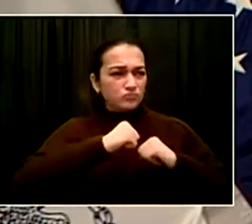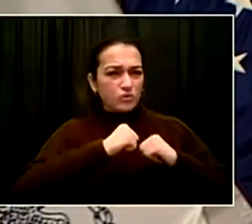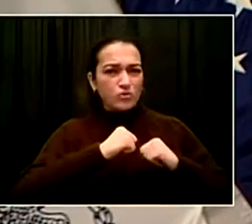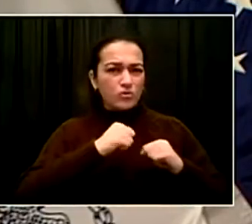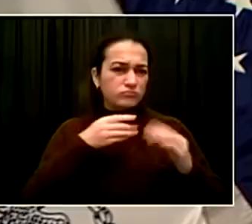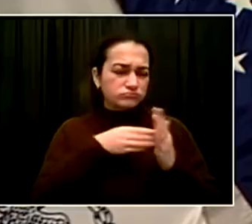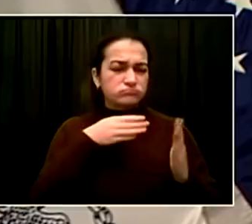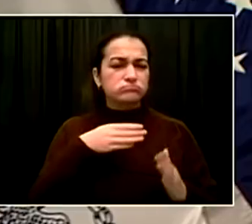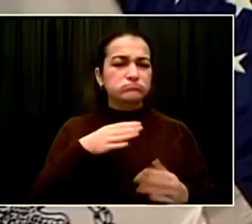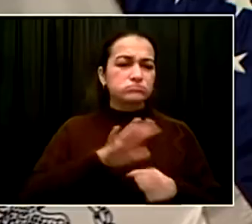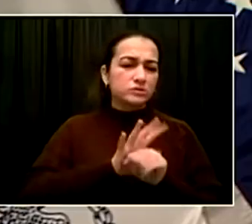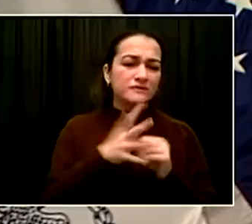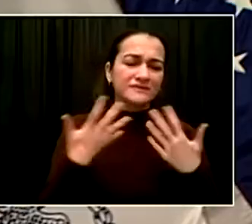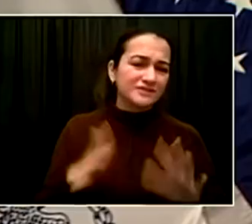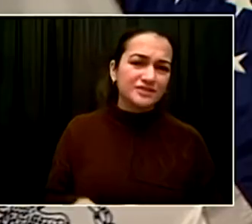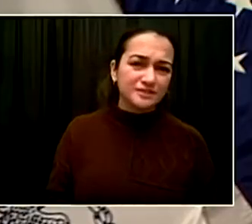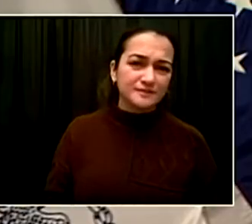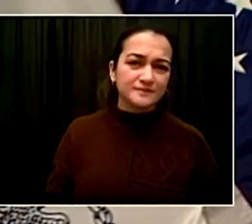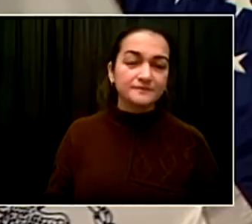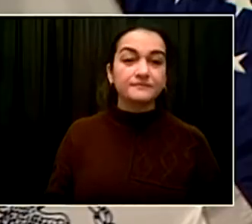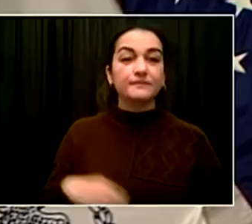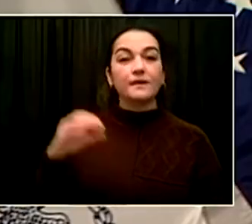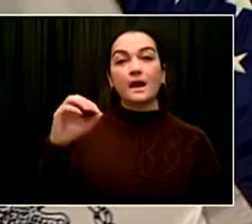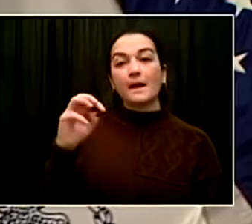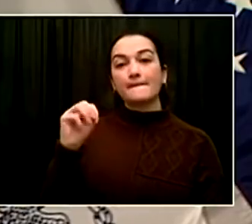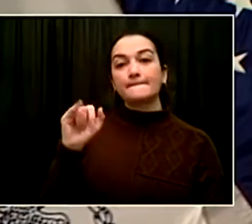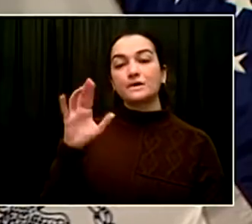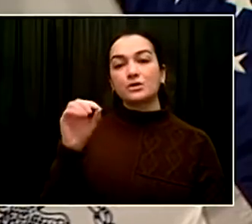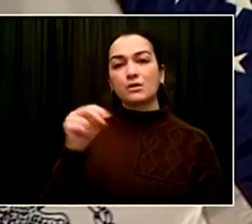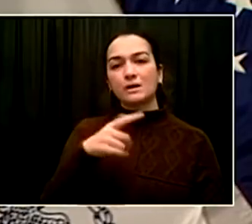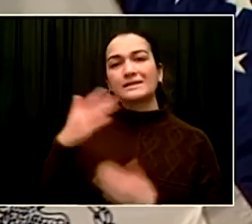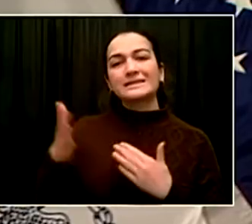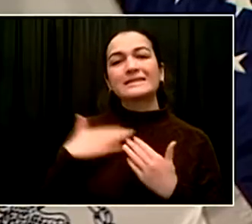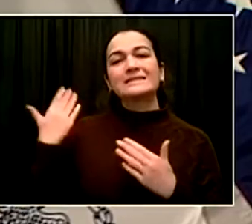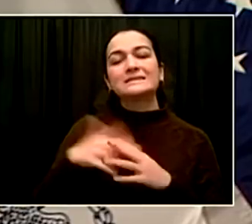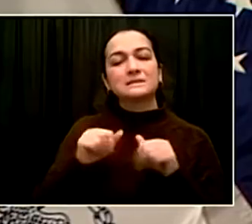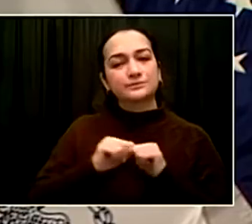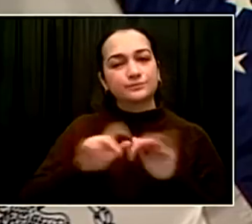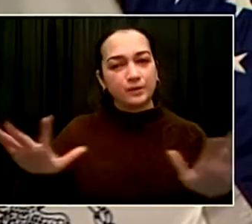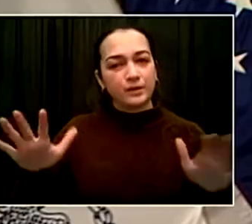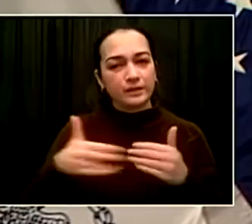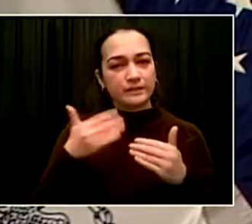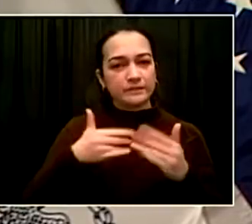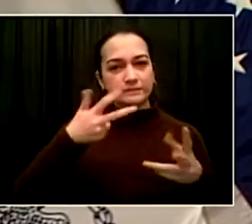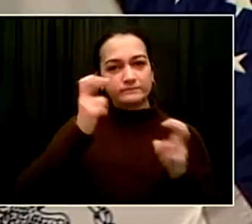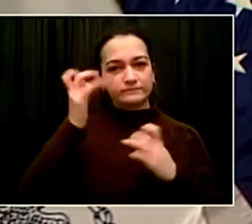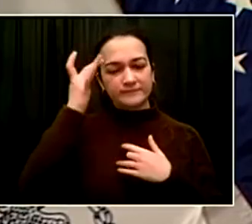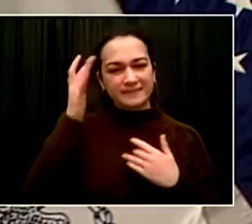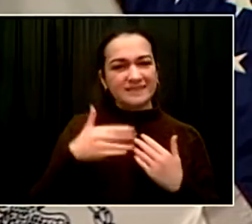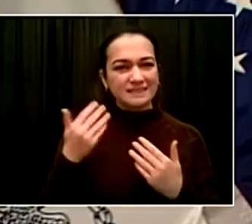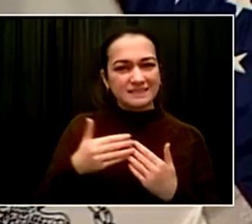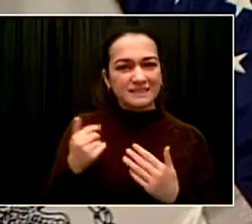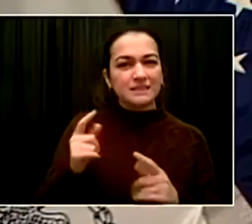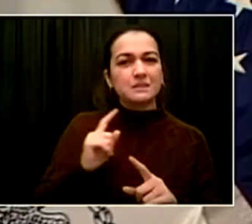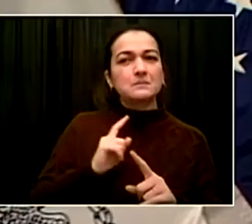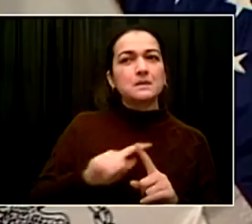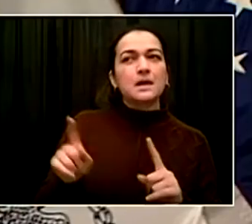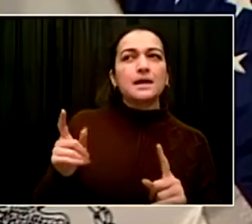HIGHLY VACCINATED CITY.